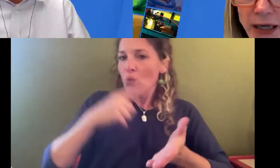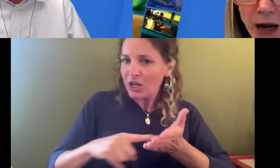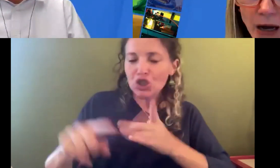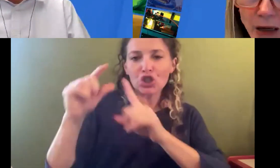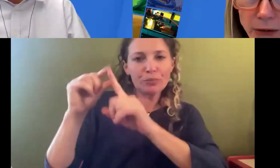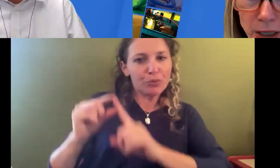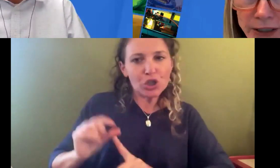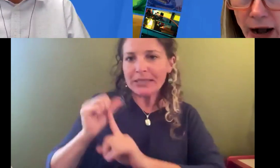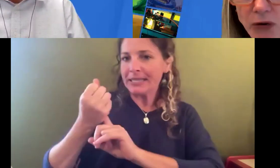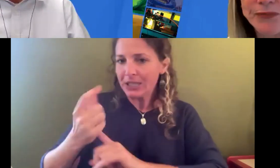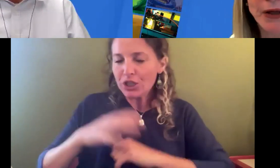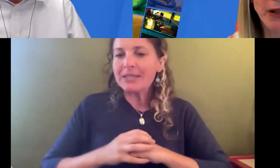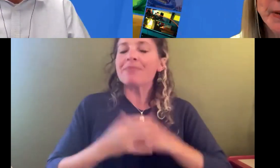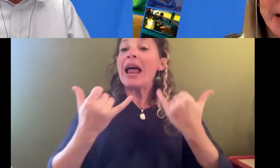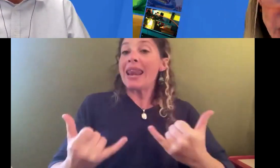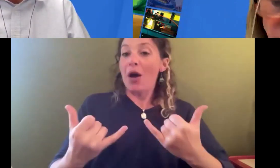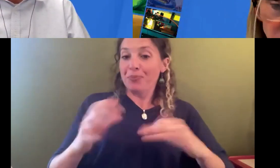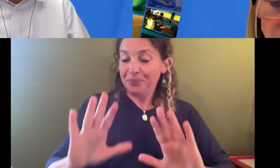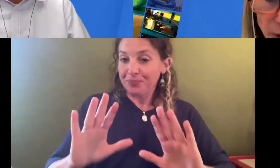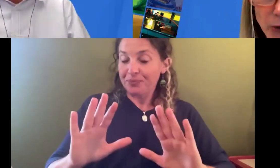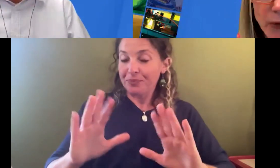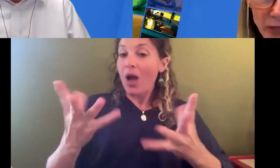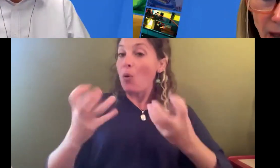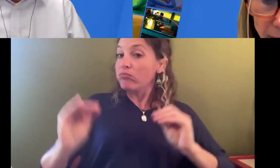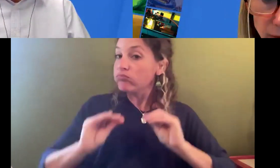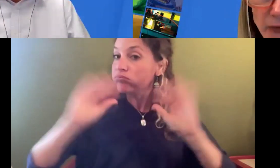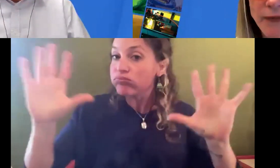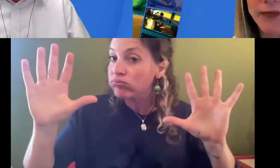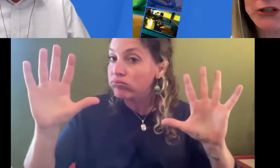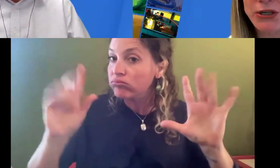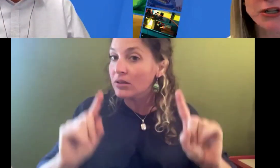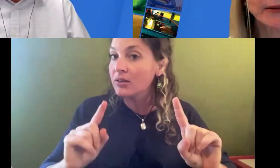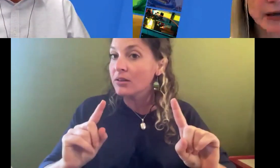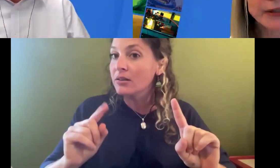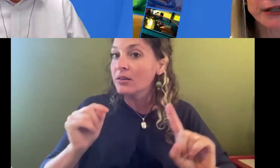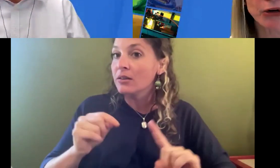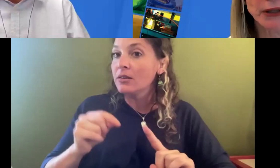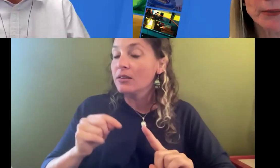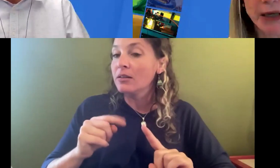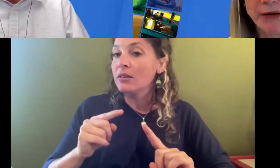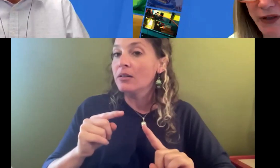Now, let me make it very clear that it does not necessarily mean that